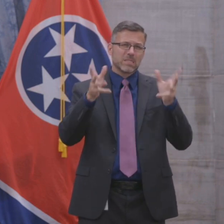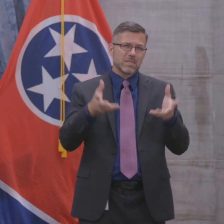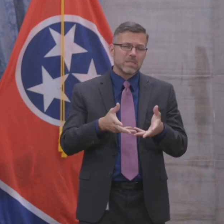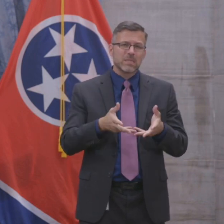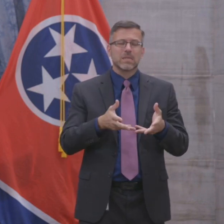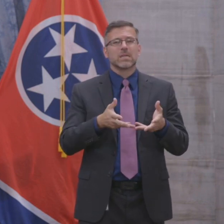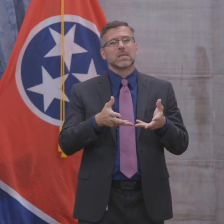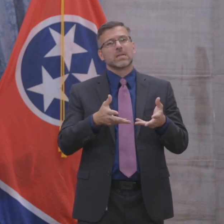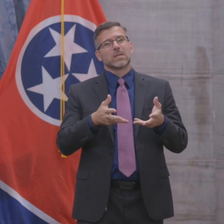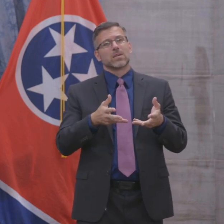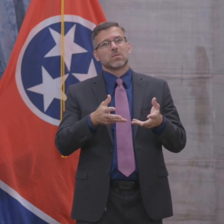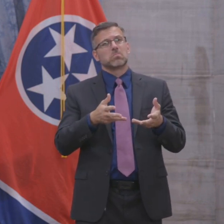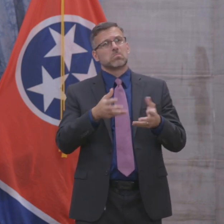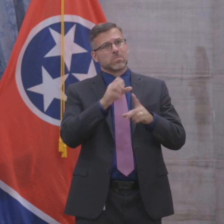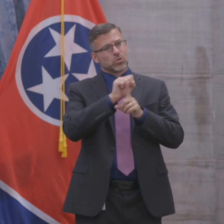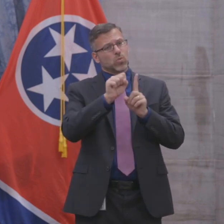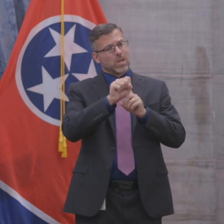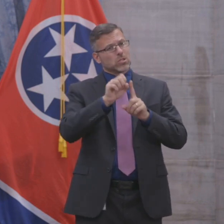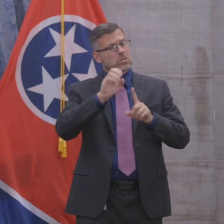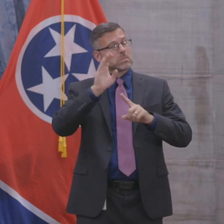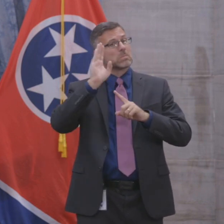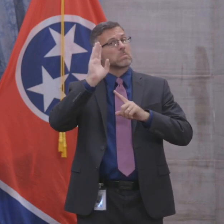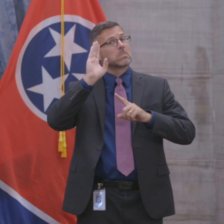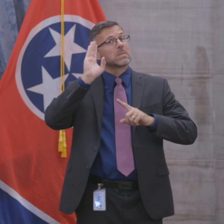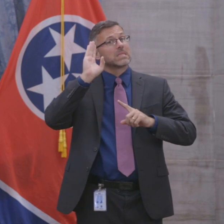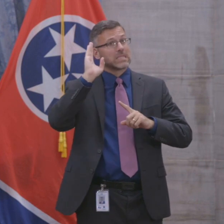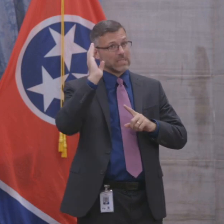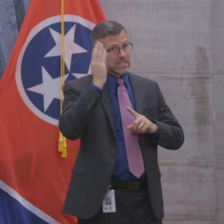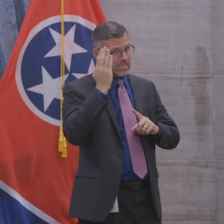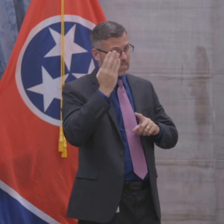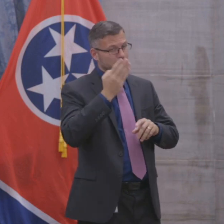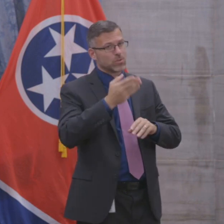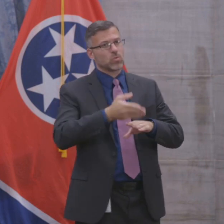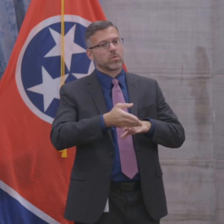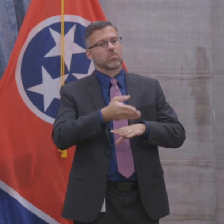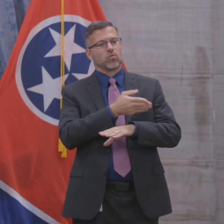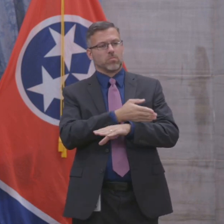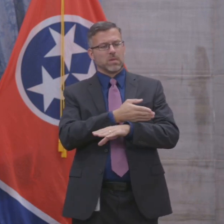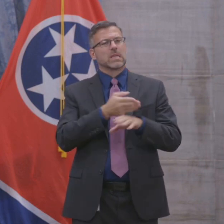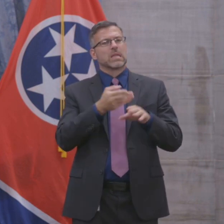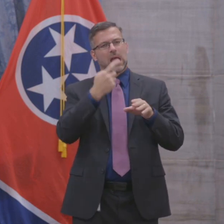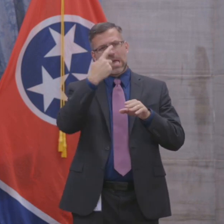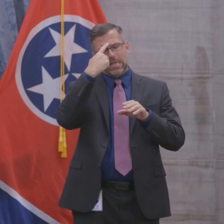stating. And so are you comfortable saying that we're in